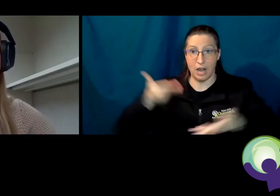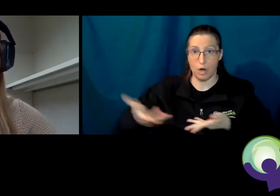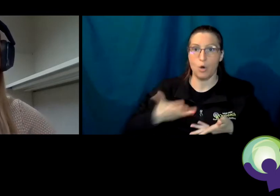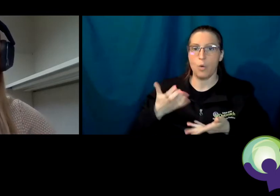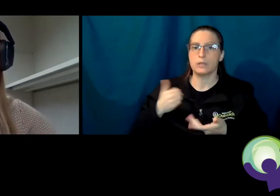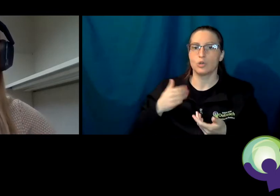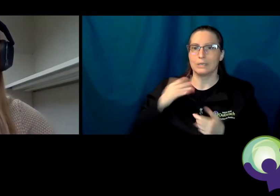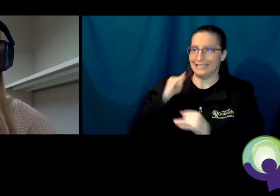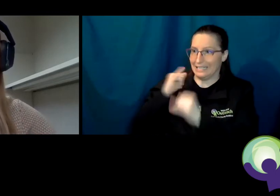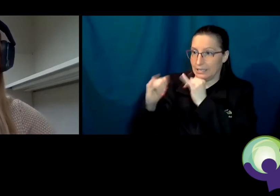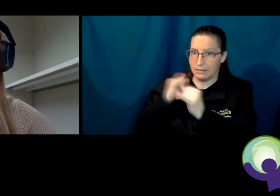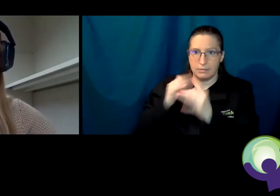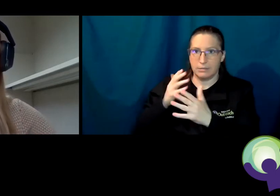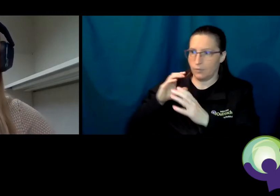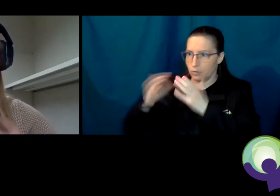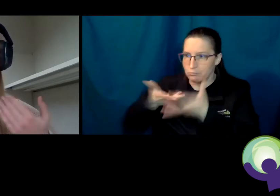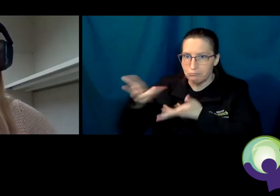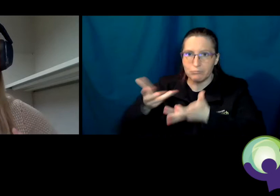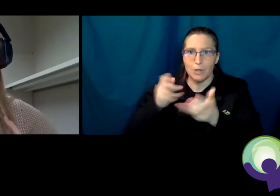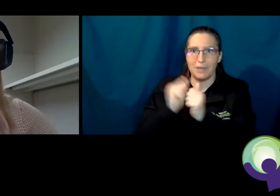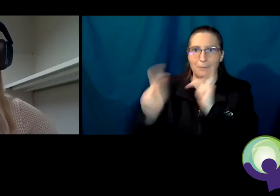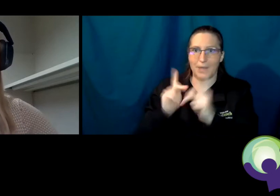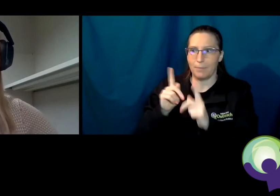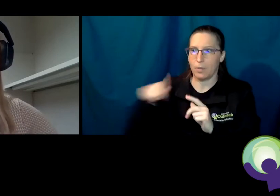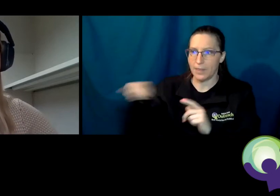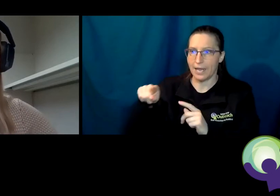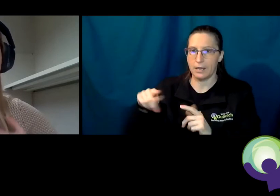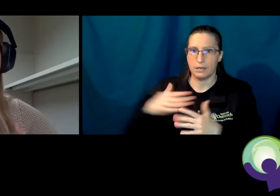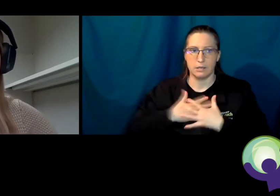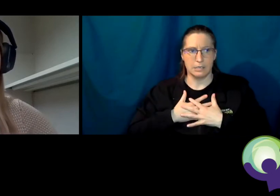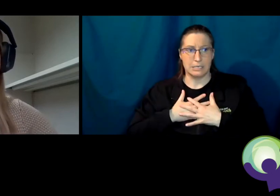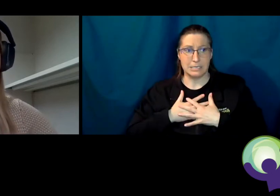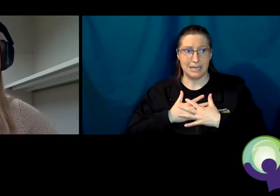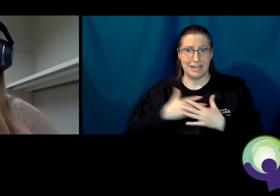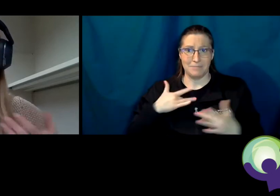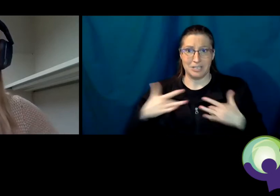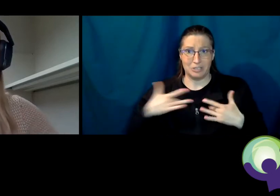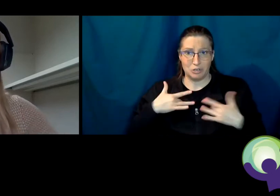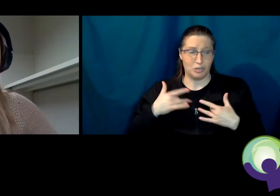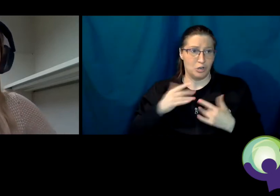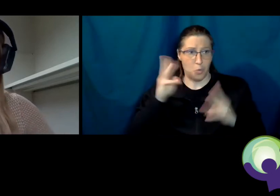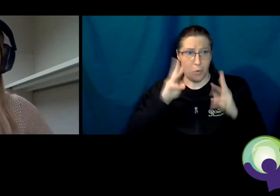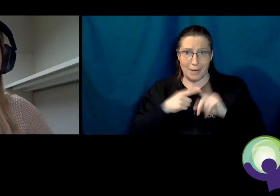individuals who you could tell the concern and in their voice and just the uncertainty of the world